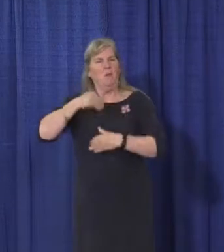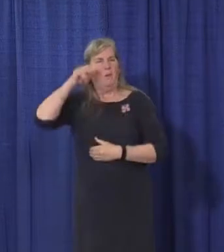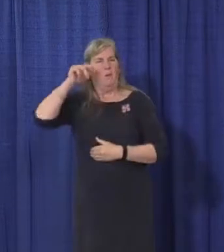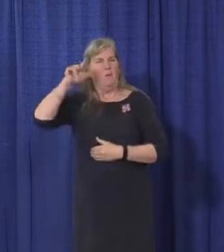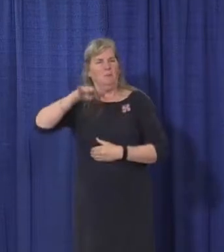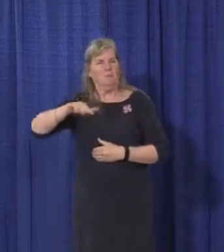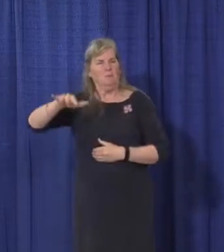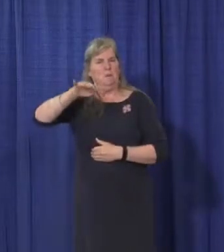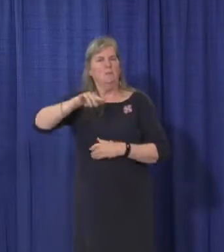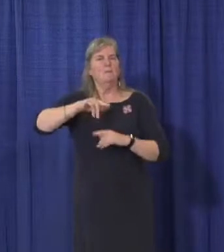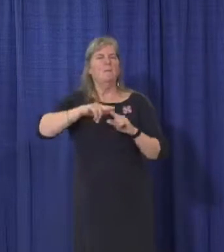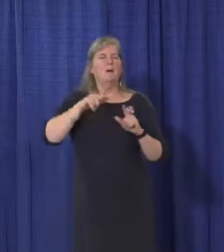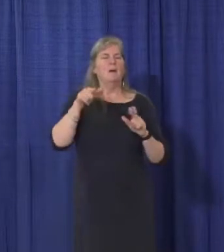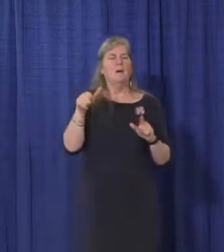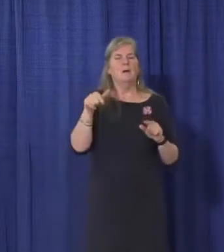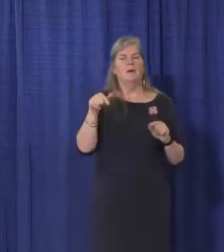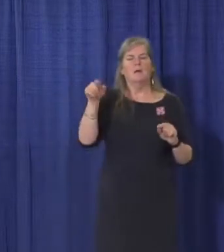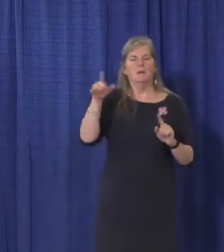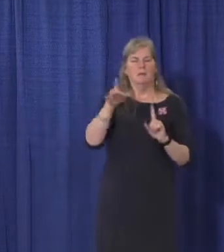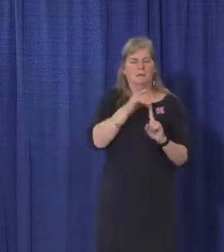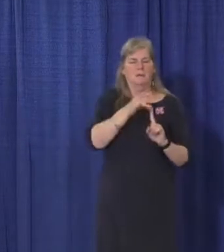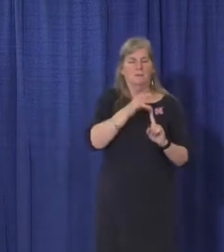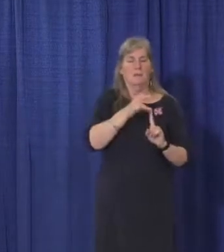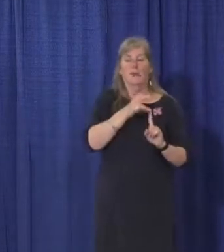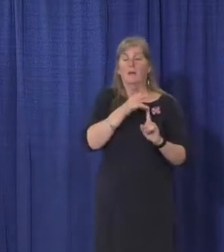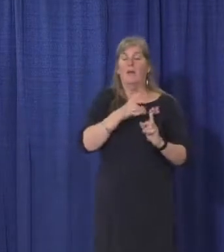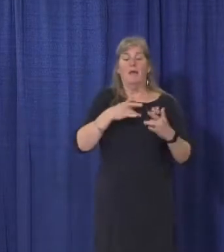And this does look like because